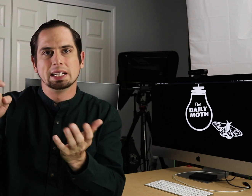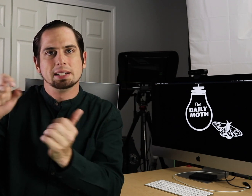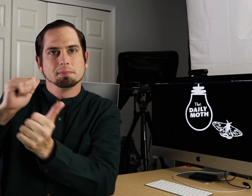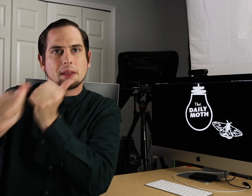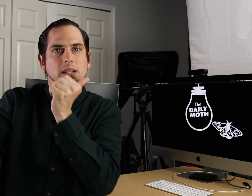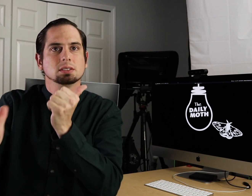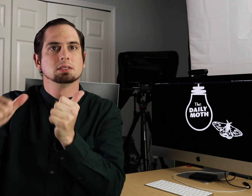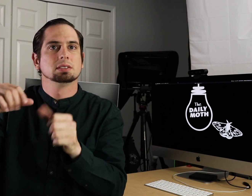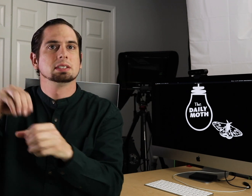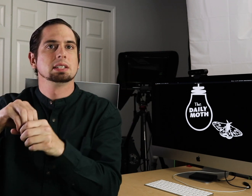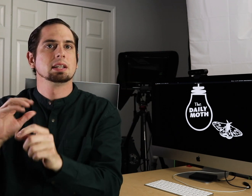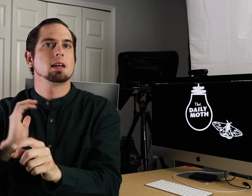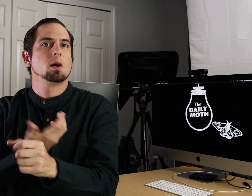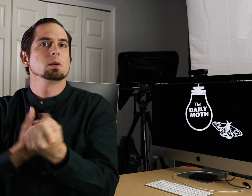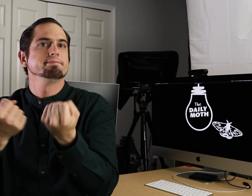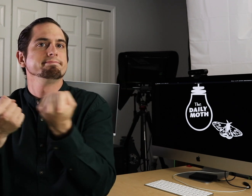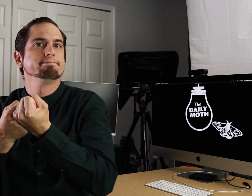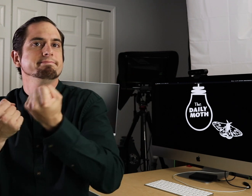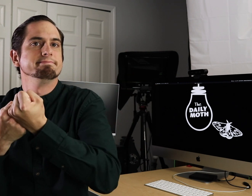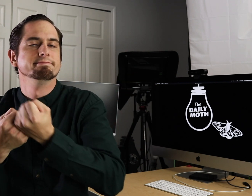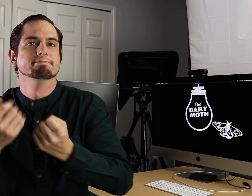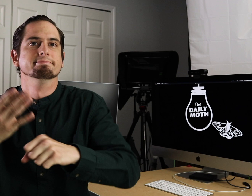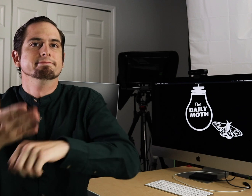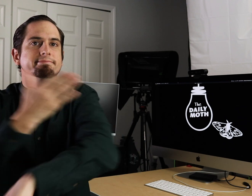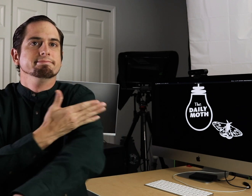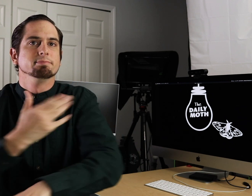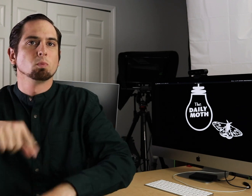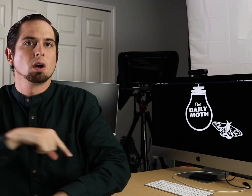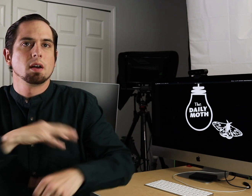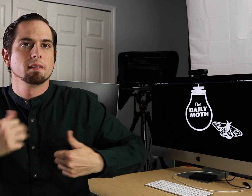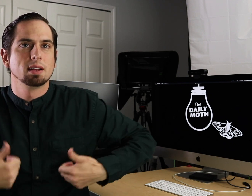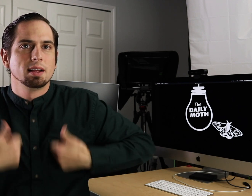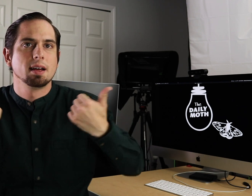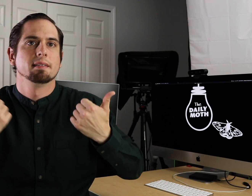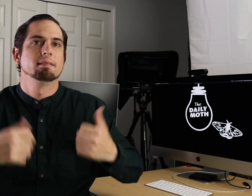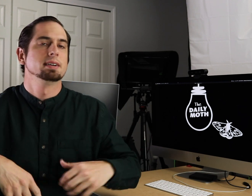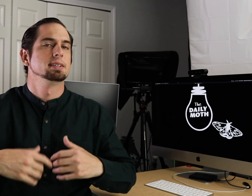Sometimes we need laws passed that support and improve our quality of life.